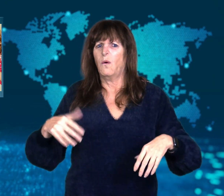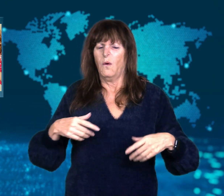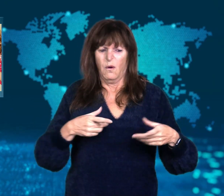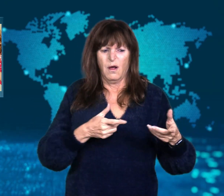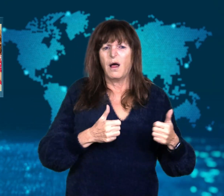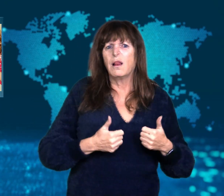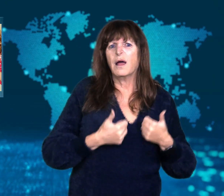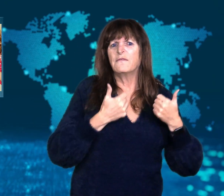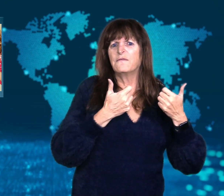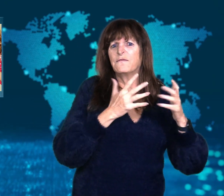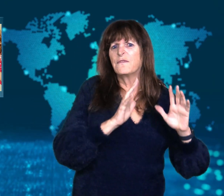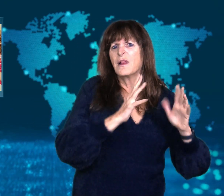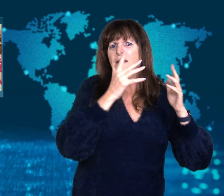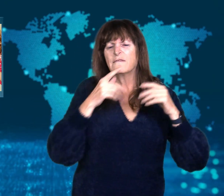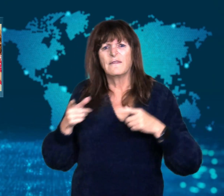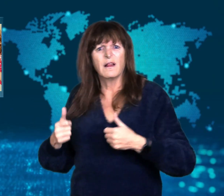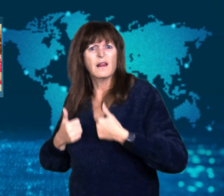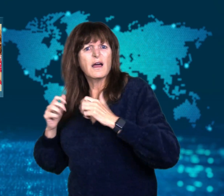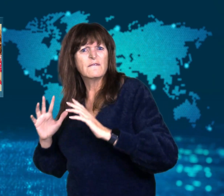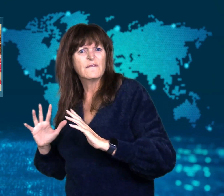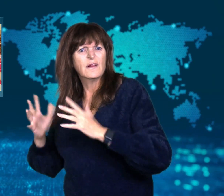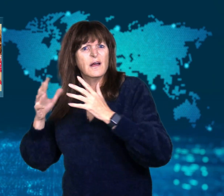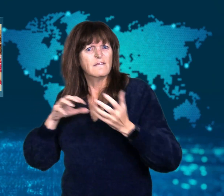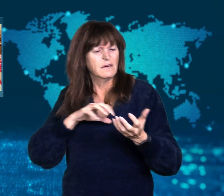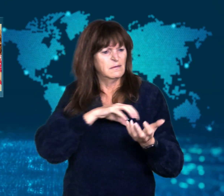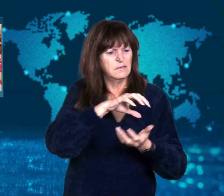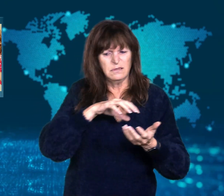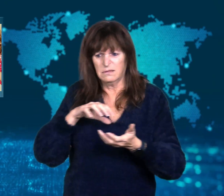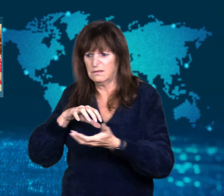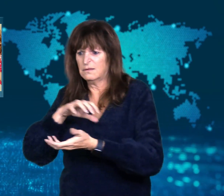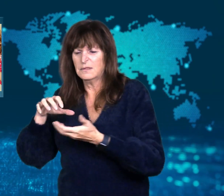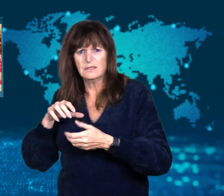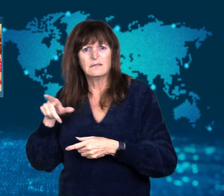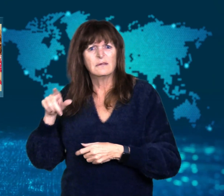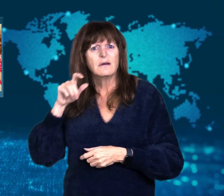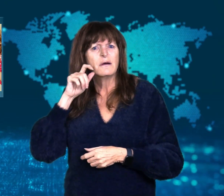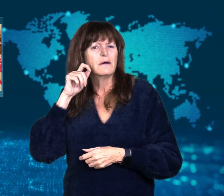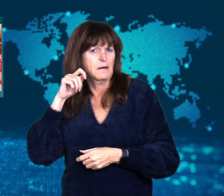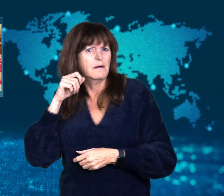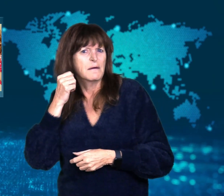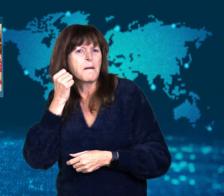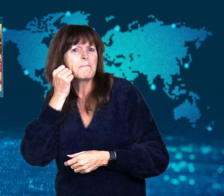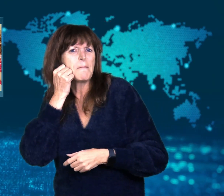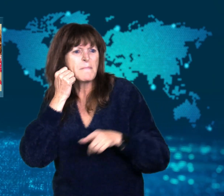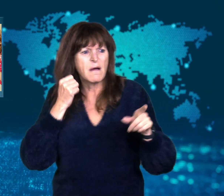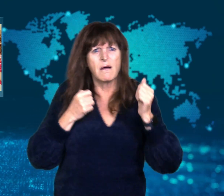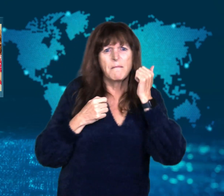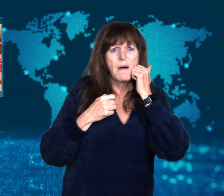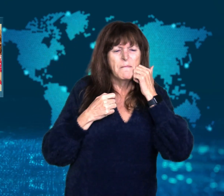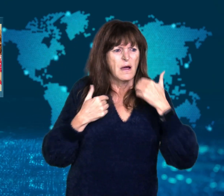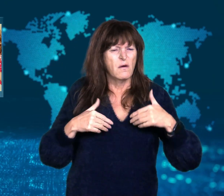This incident has caused a life-changing mix-up and great